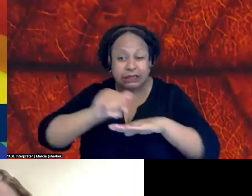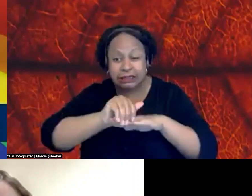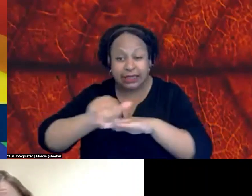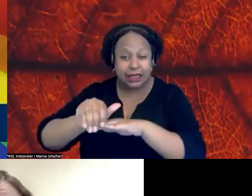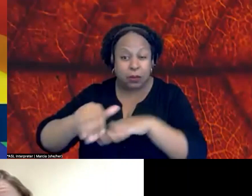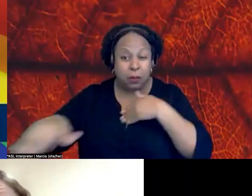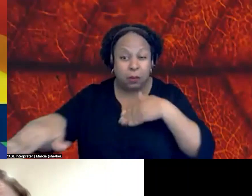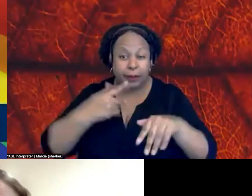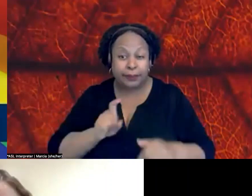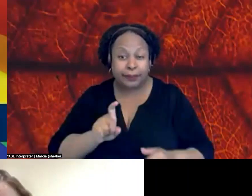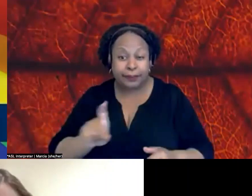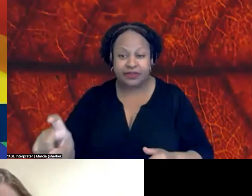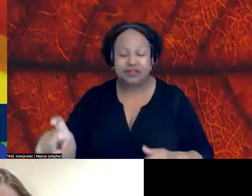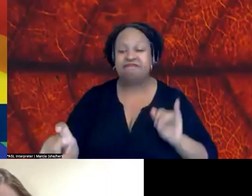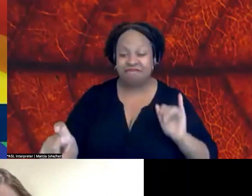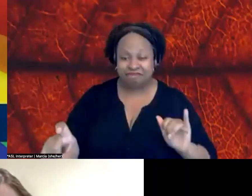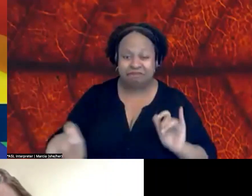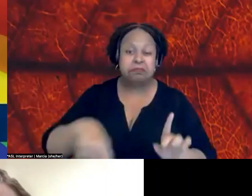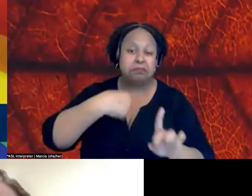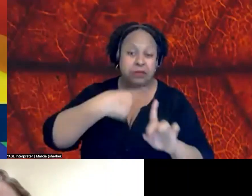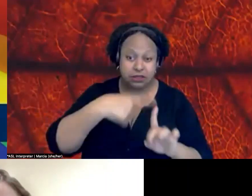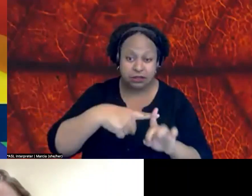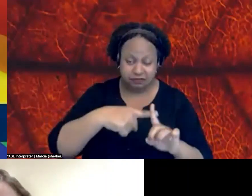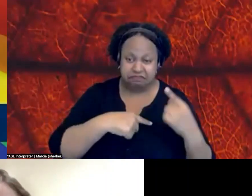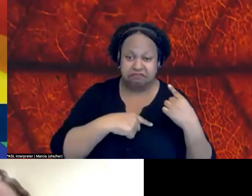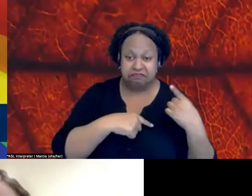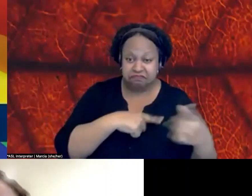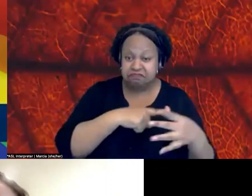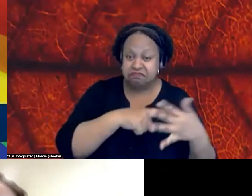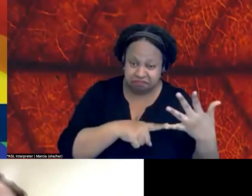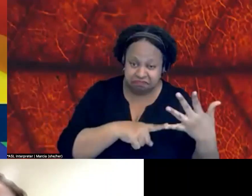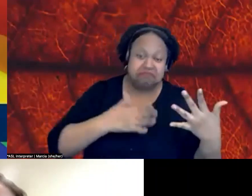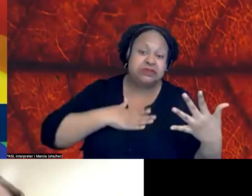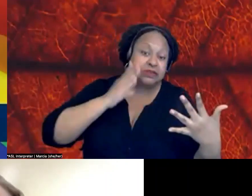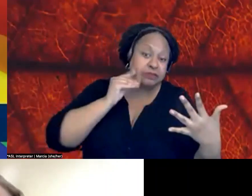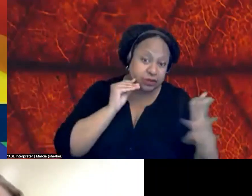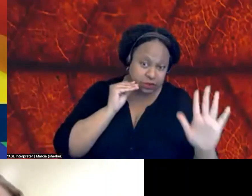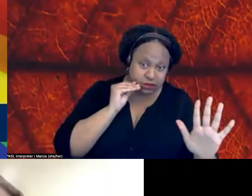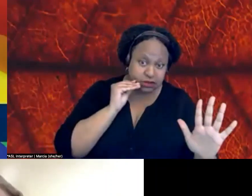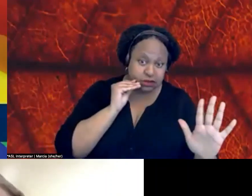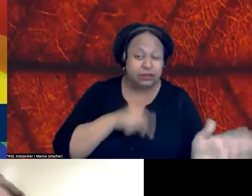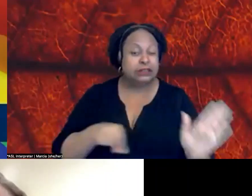So those are some of the positives that I experienced. But then some negatives I experienced